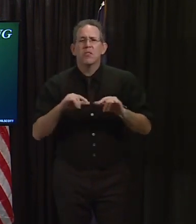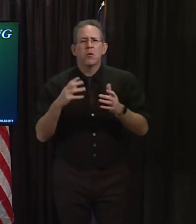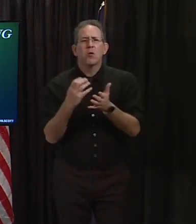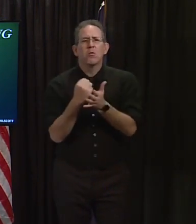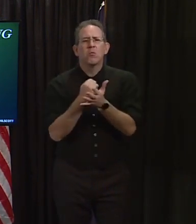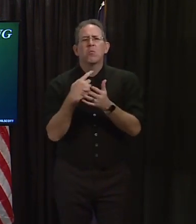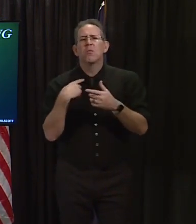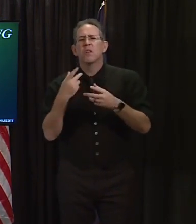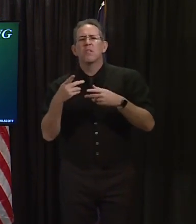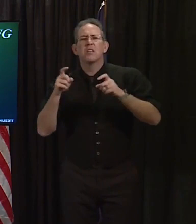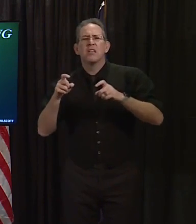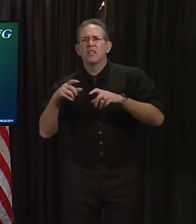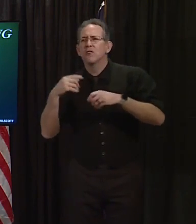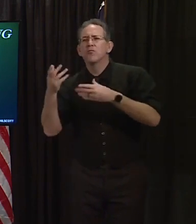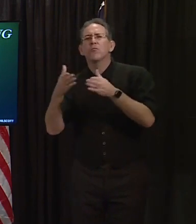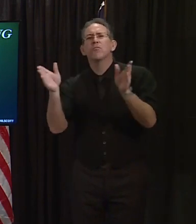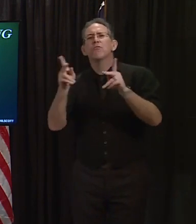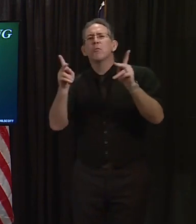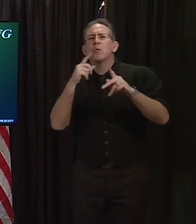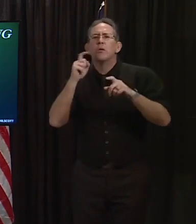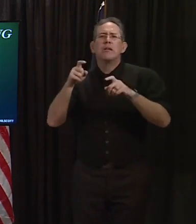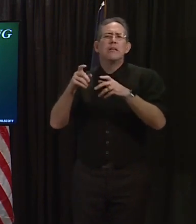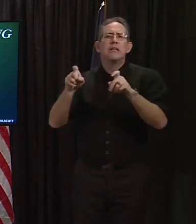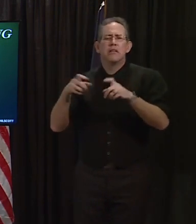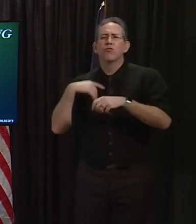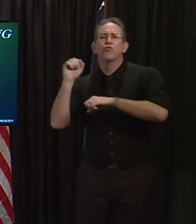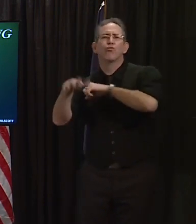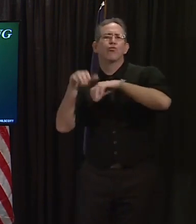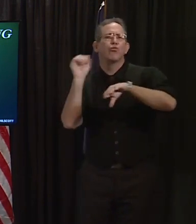public. Significant testing options are available statewide through the ongoing